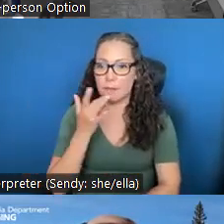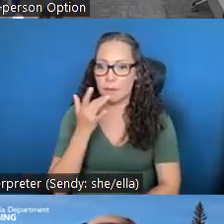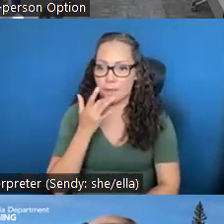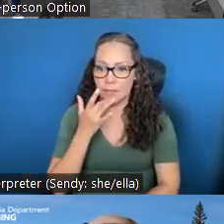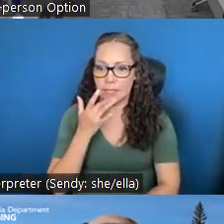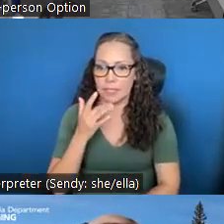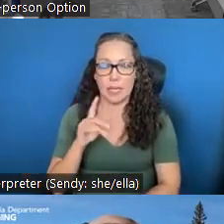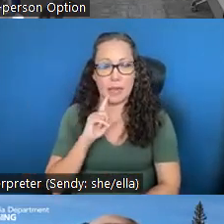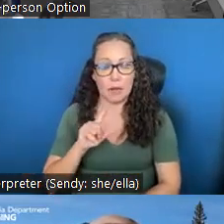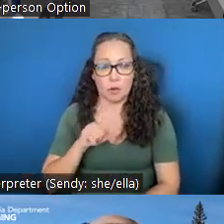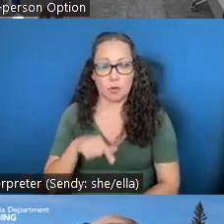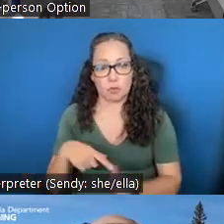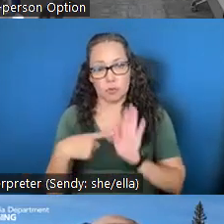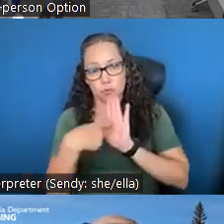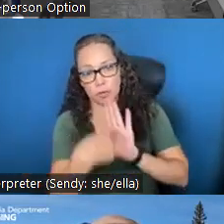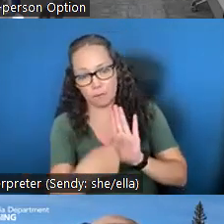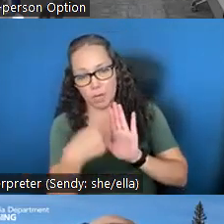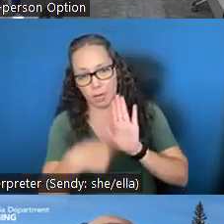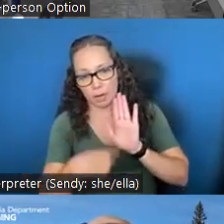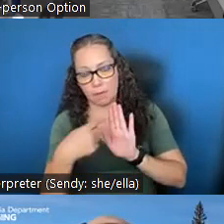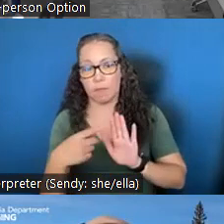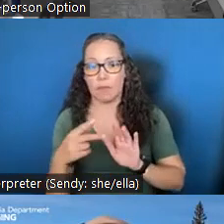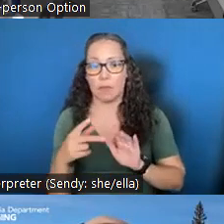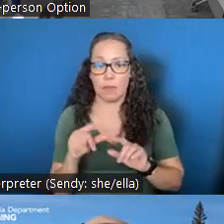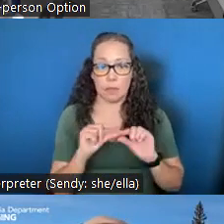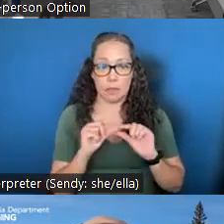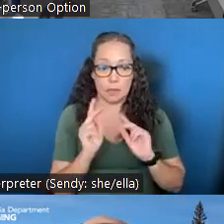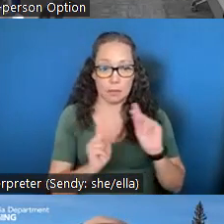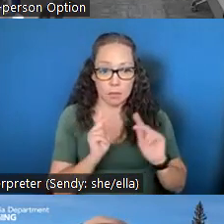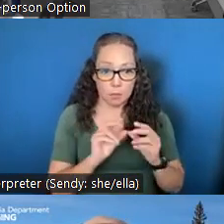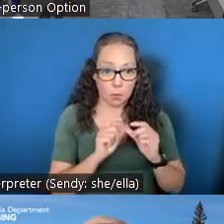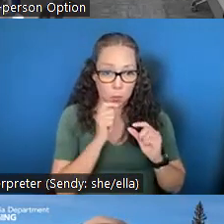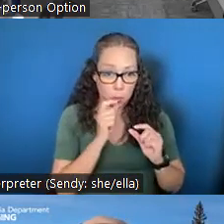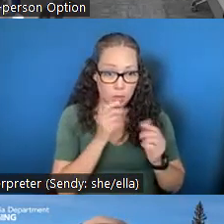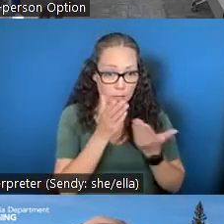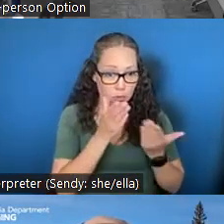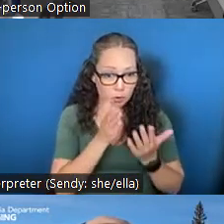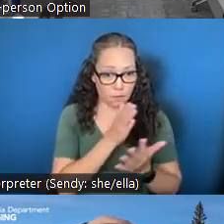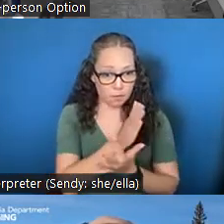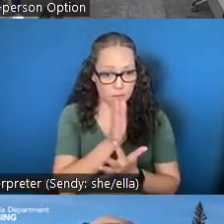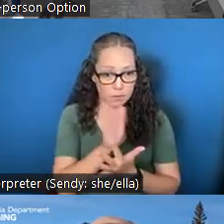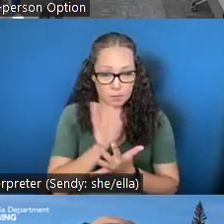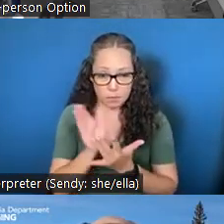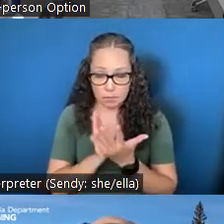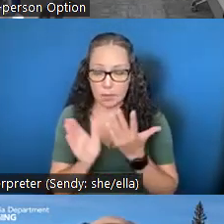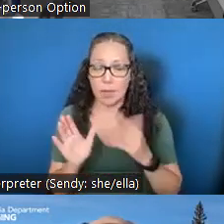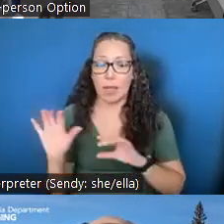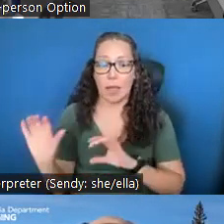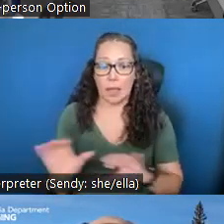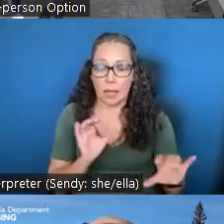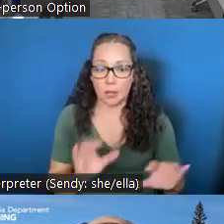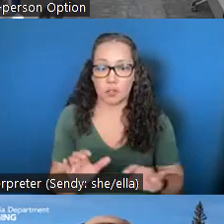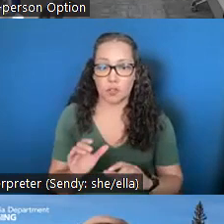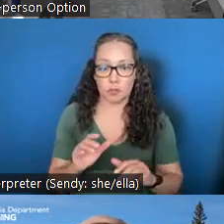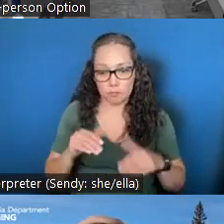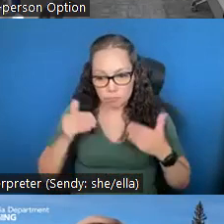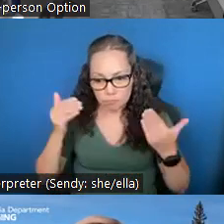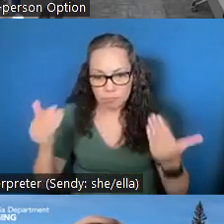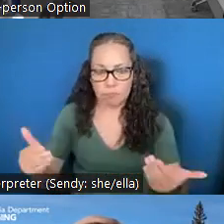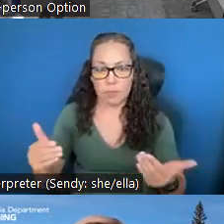reflect the population that they serve strategic and action oriented um really to lean into um our